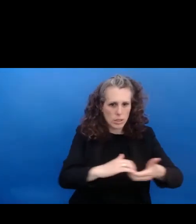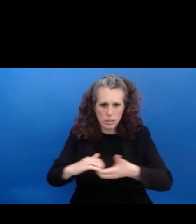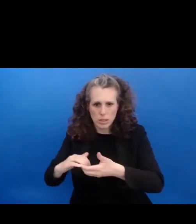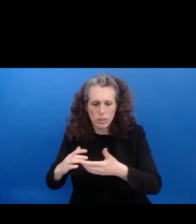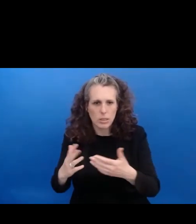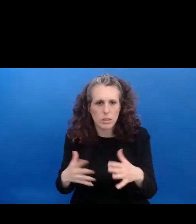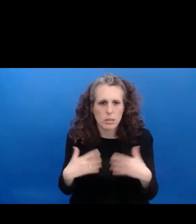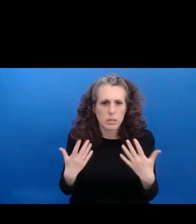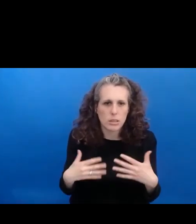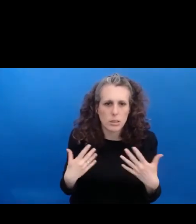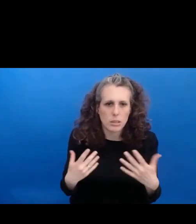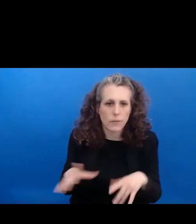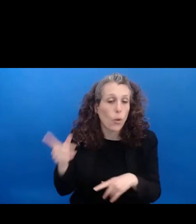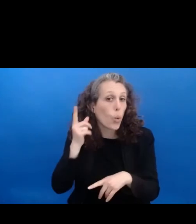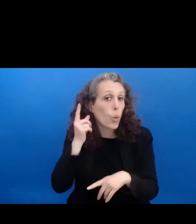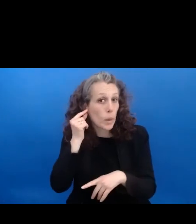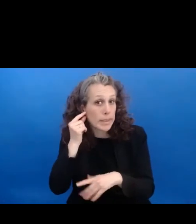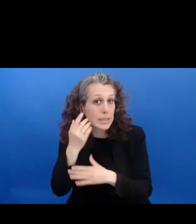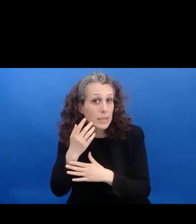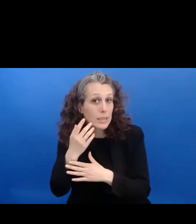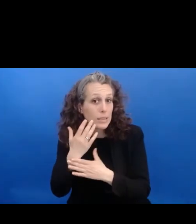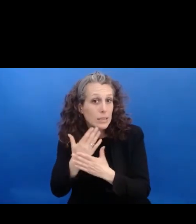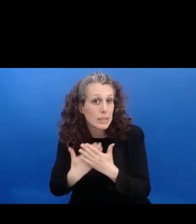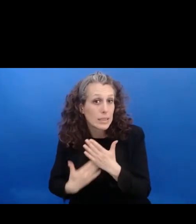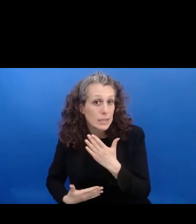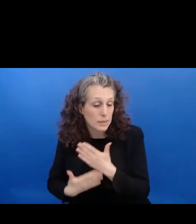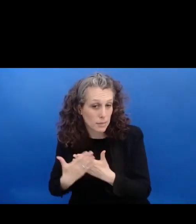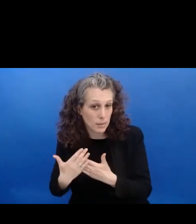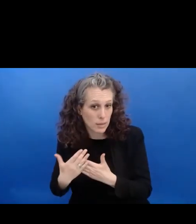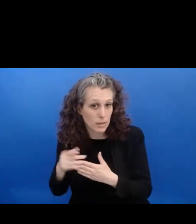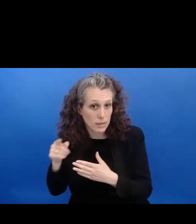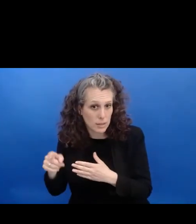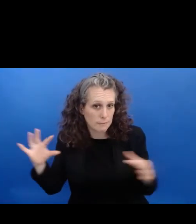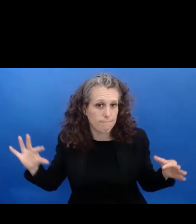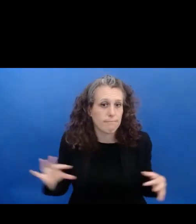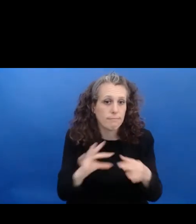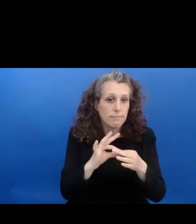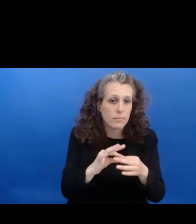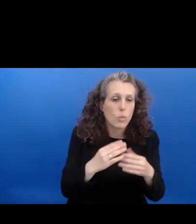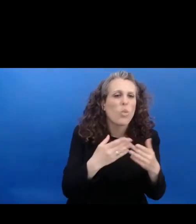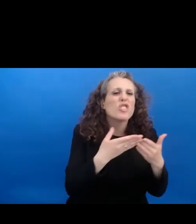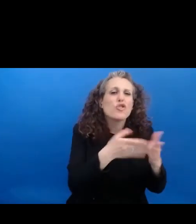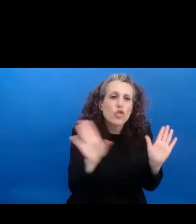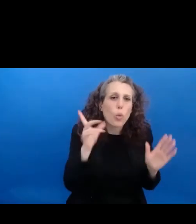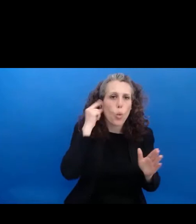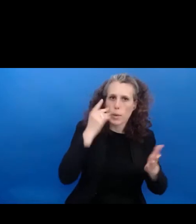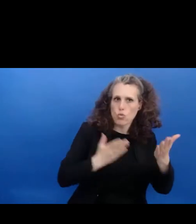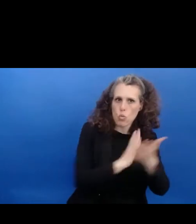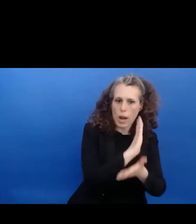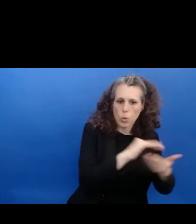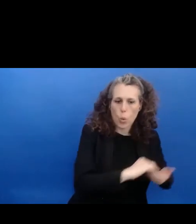woman with disability and also uh with the woman right organization to provide support for gender